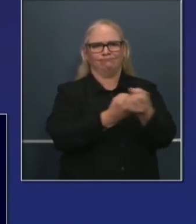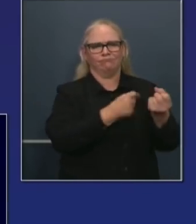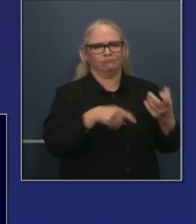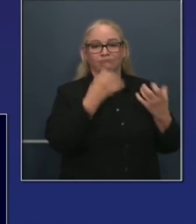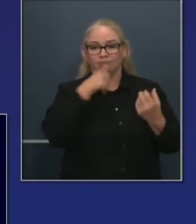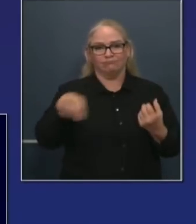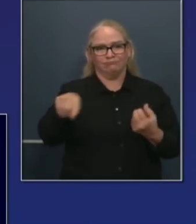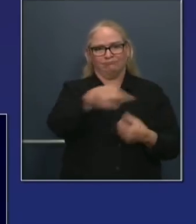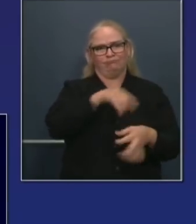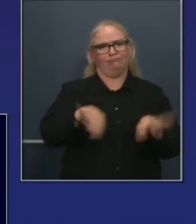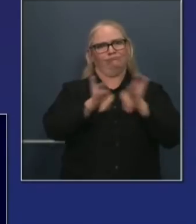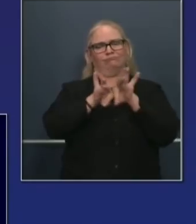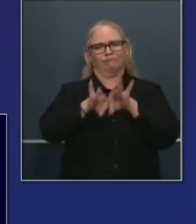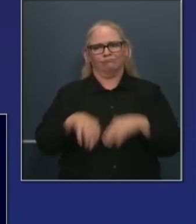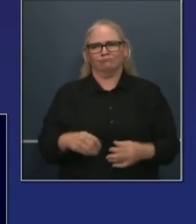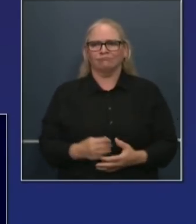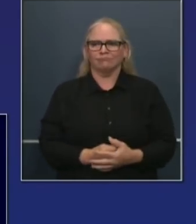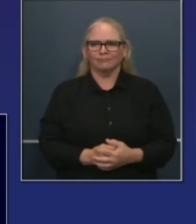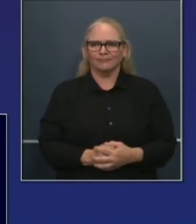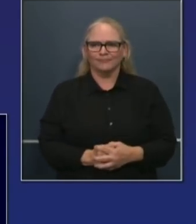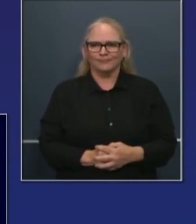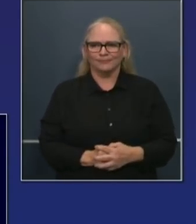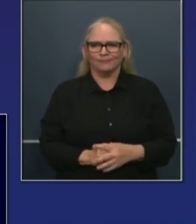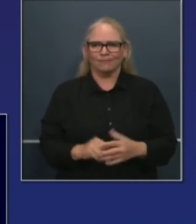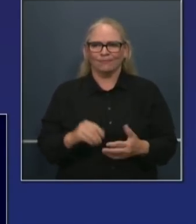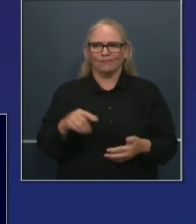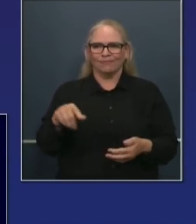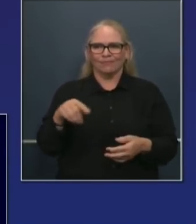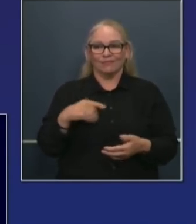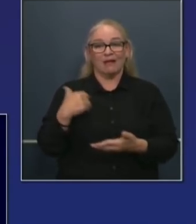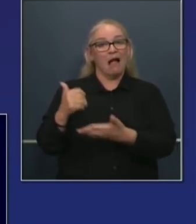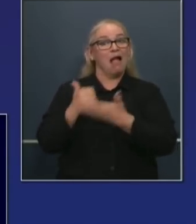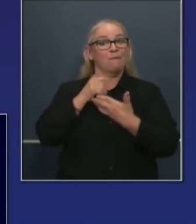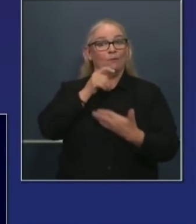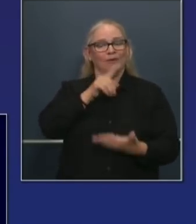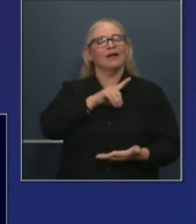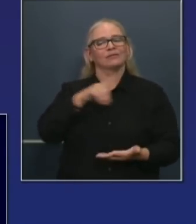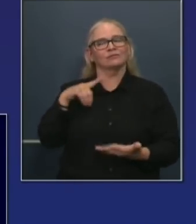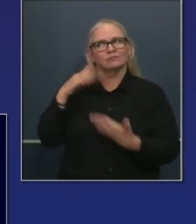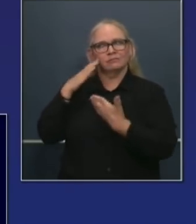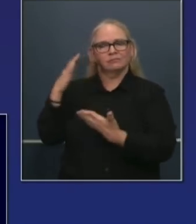WHAT WE HAVE DONE. WE'LL FOCUS AND CERTAINLY IN THE SPIRIT OF OUR TIMES OF